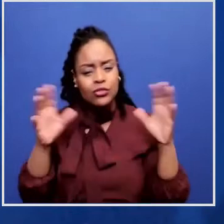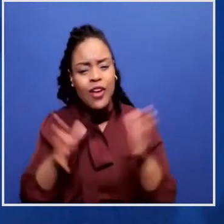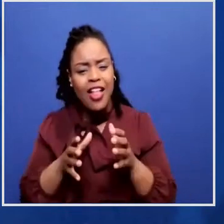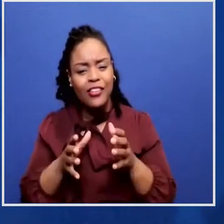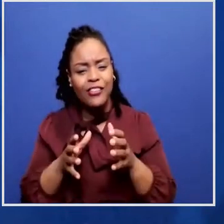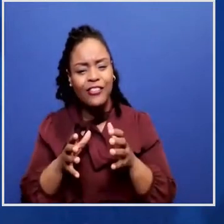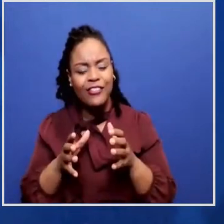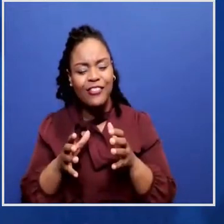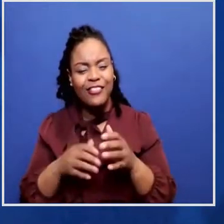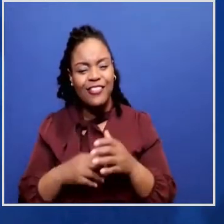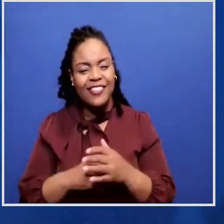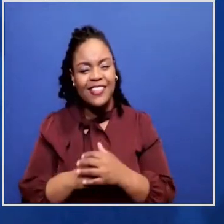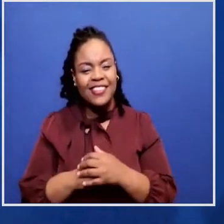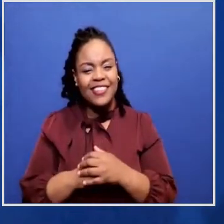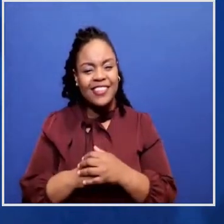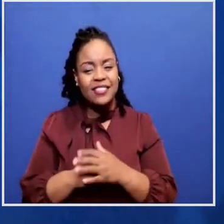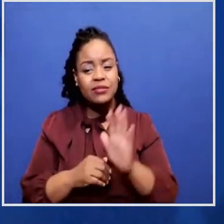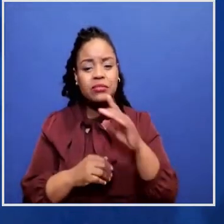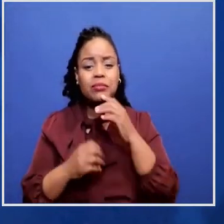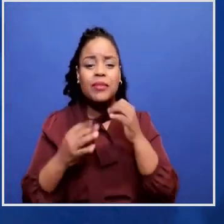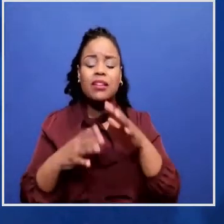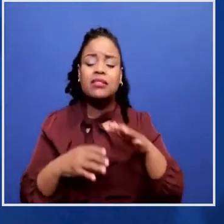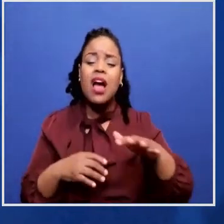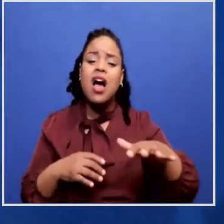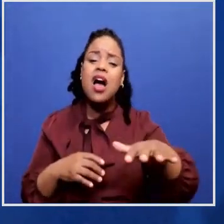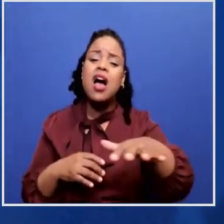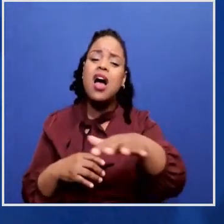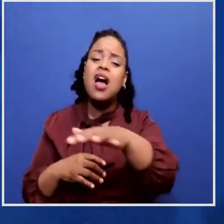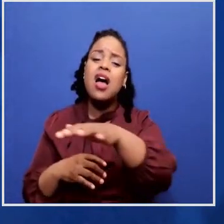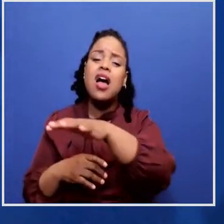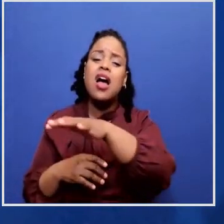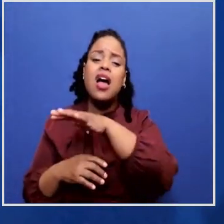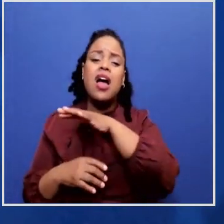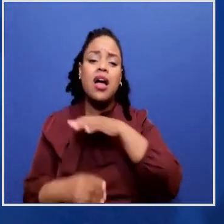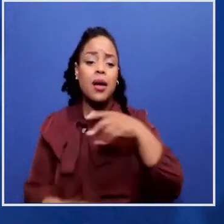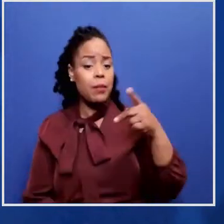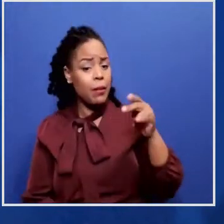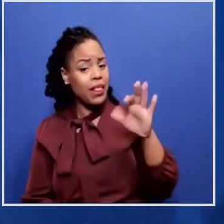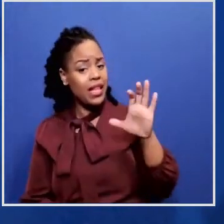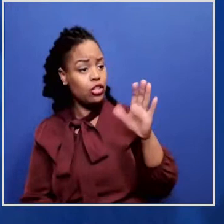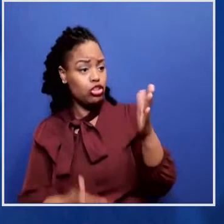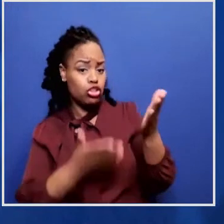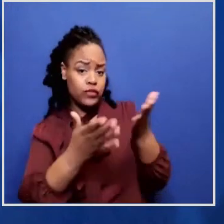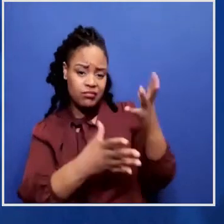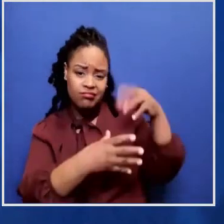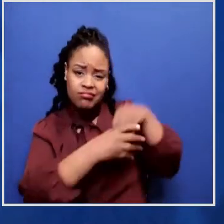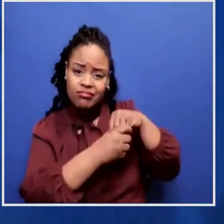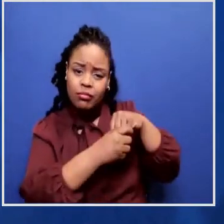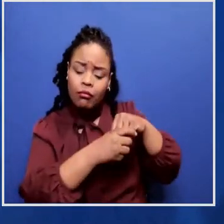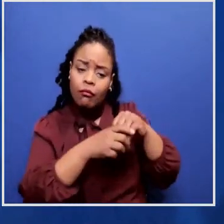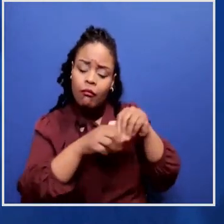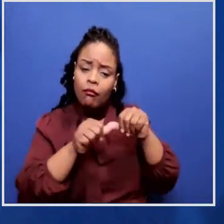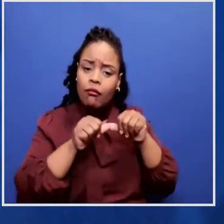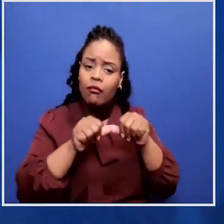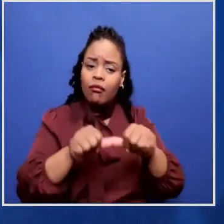AS ONE. FOR SO MANY OF US, PUBLIC